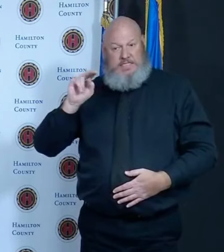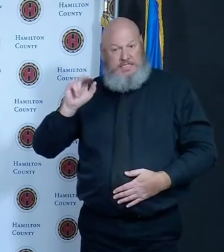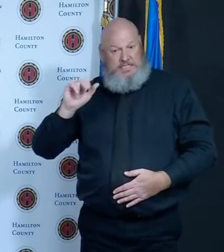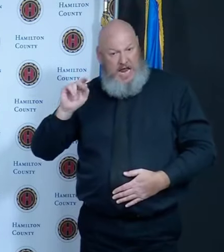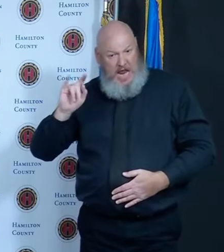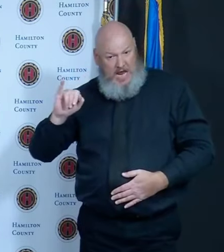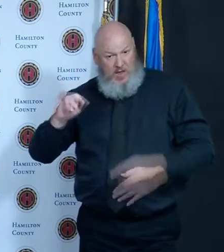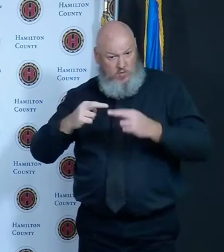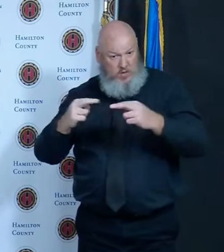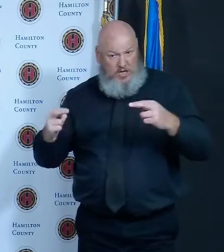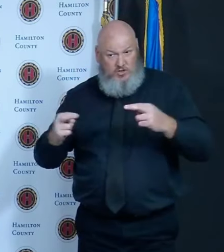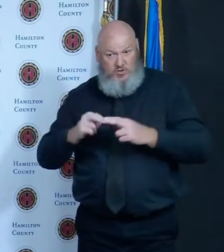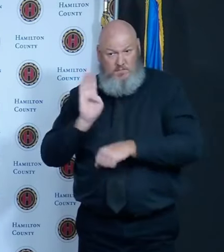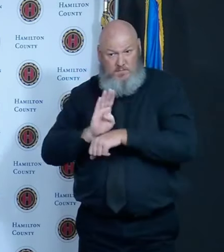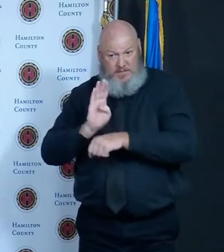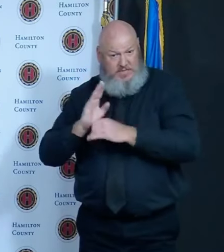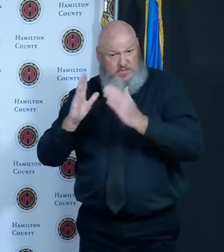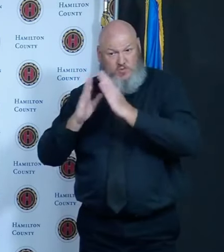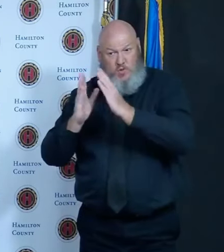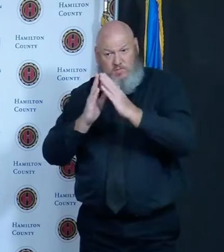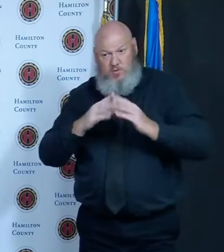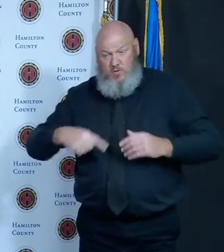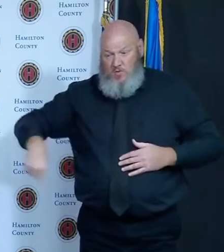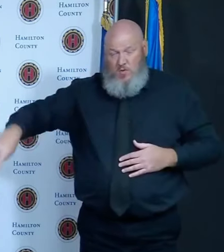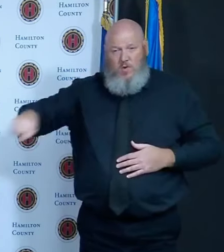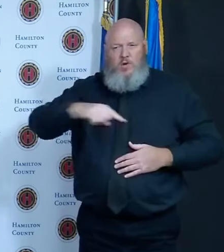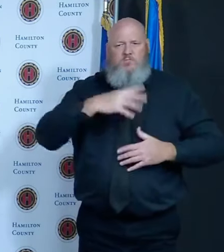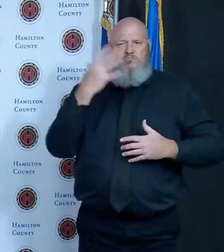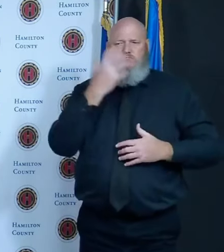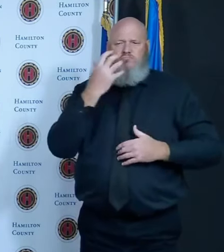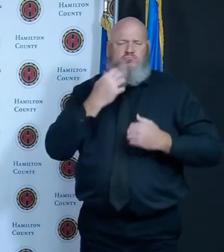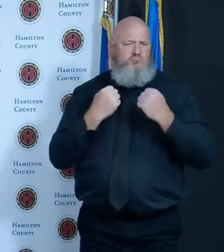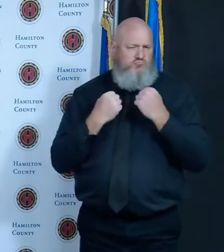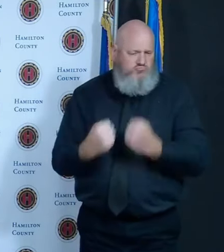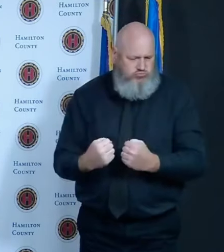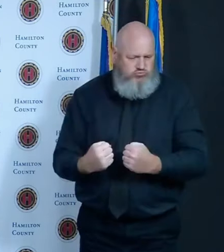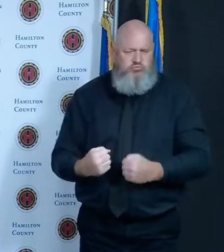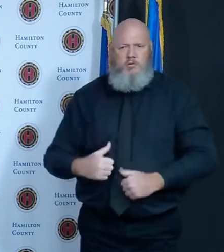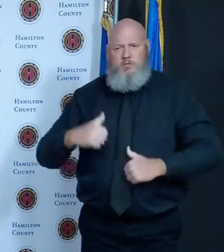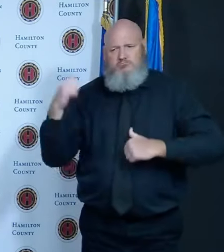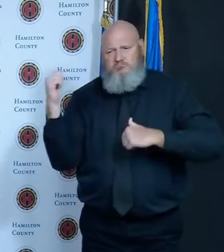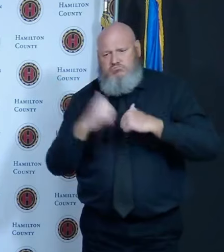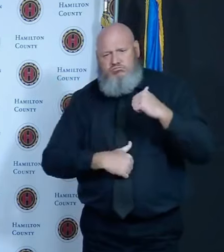as resilient a landscape as you are going to find and while everybody is